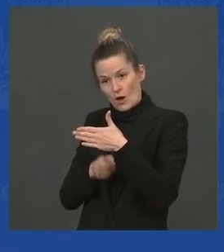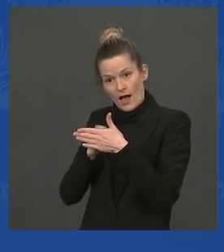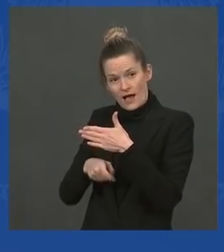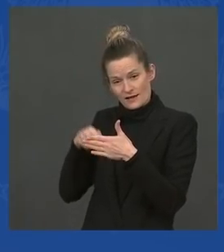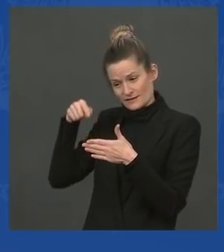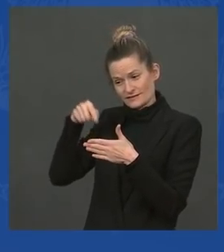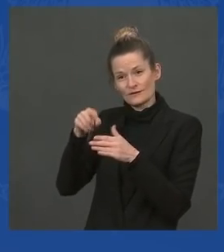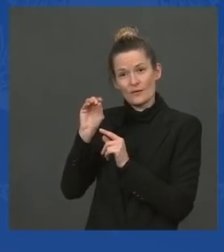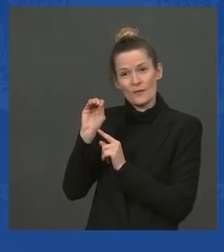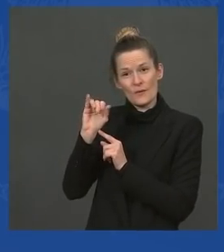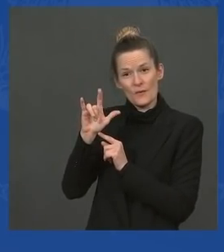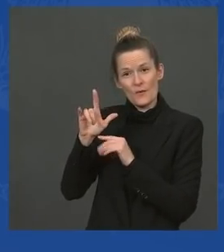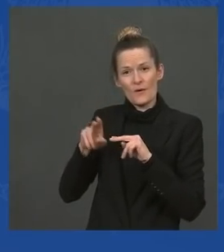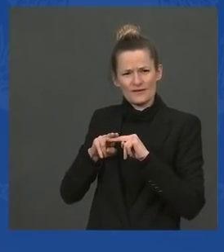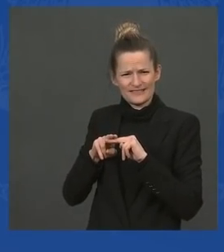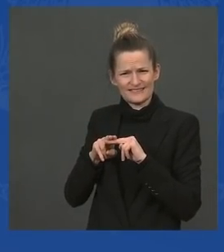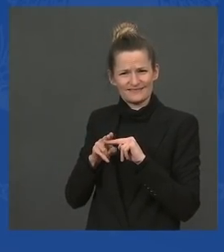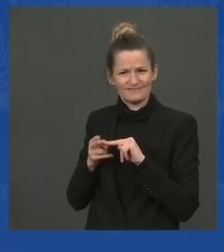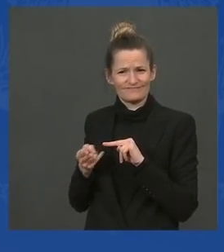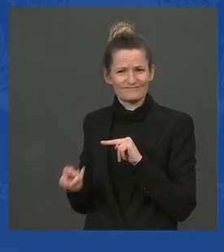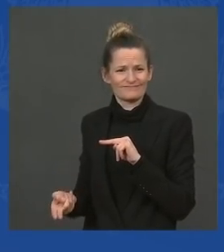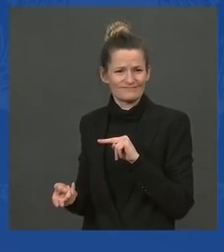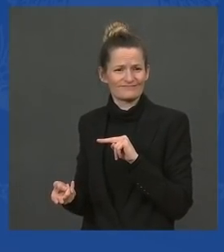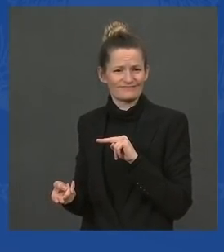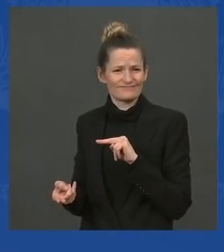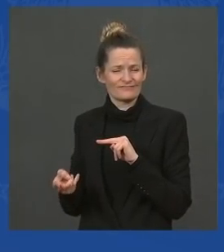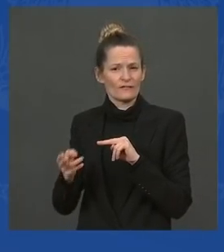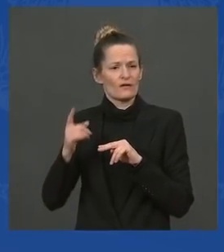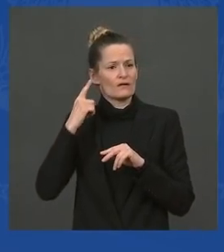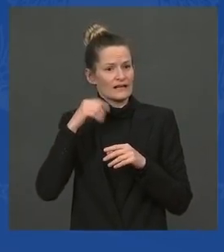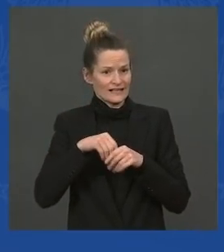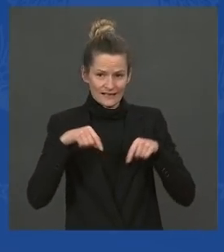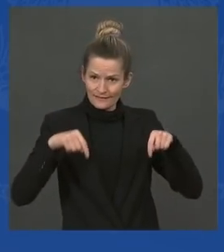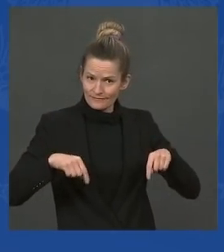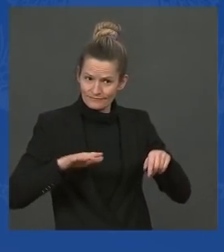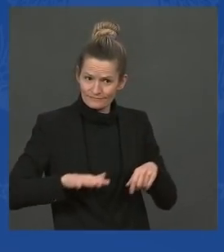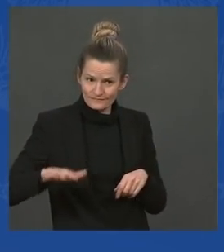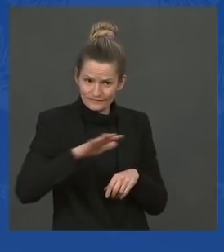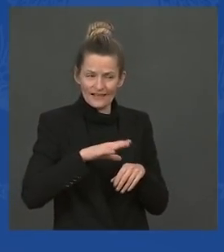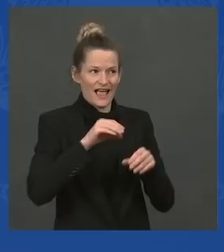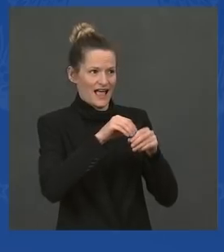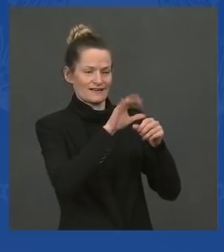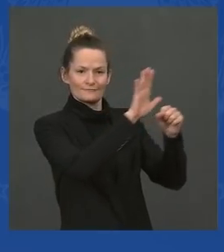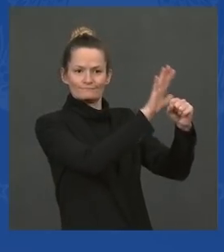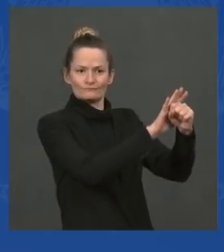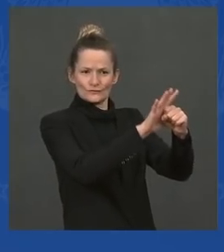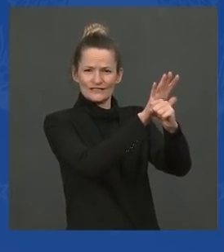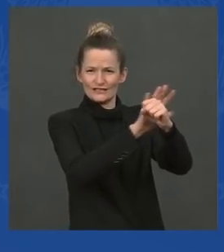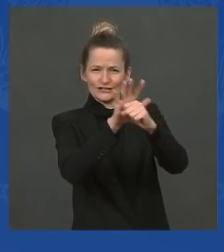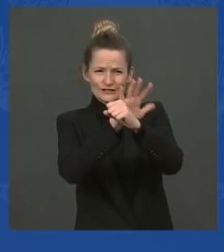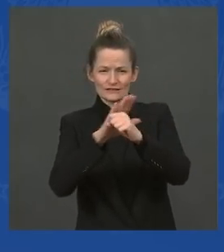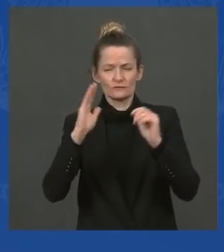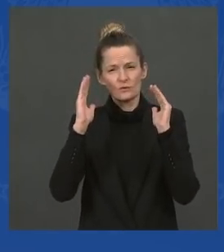and, ultimately, reach your corn- -- your corner gas station, God willing. I've worked hard these past few weeks in calls